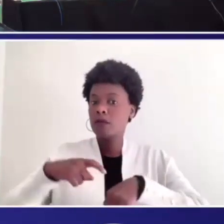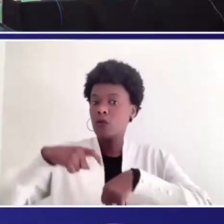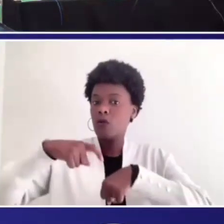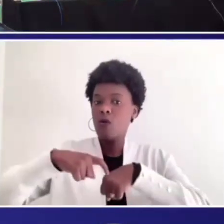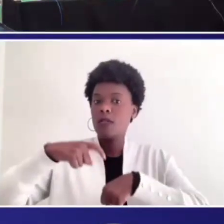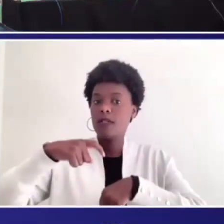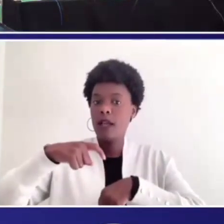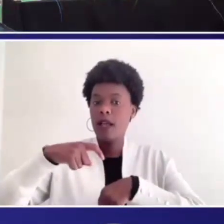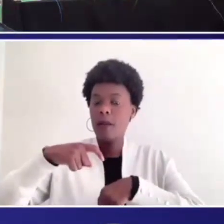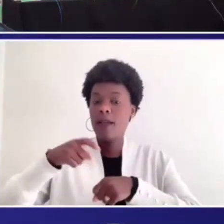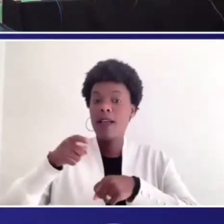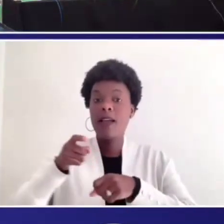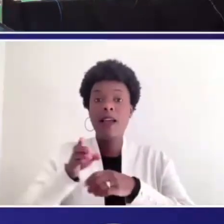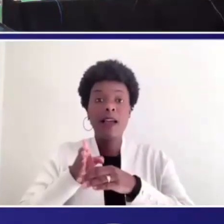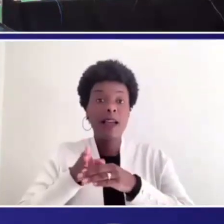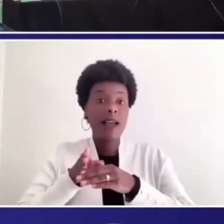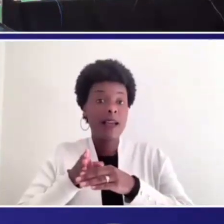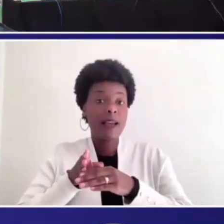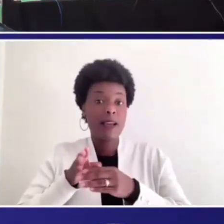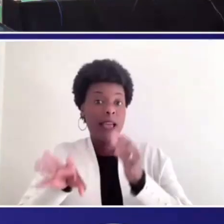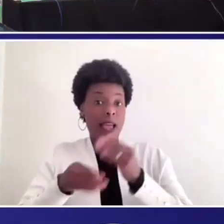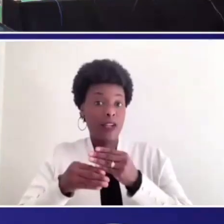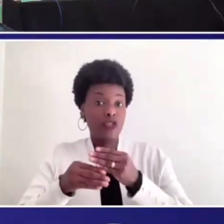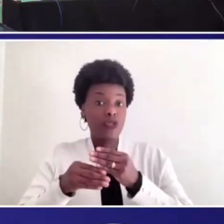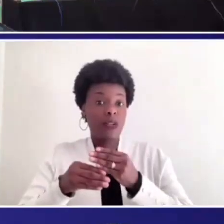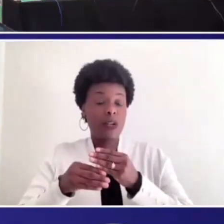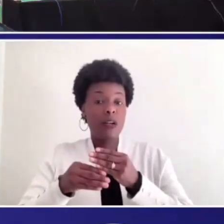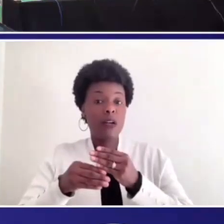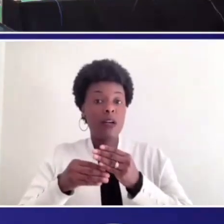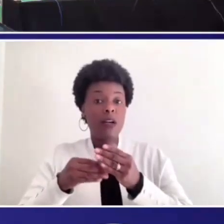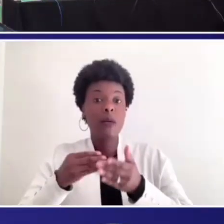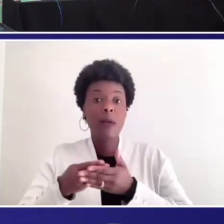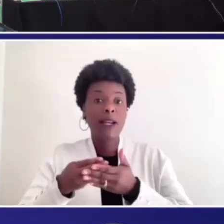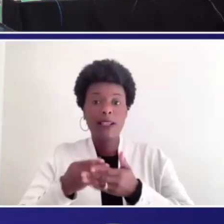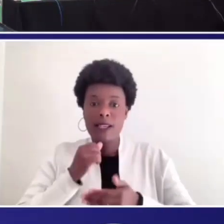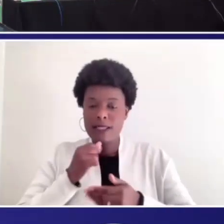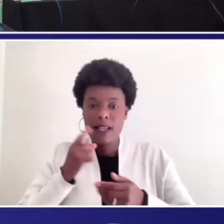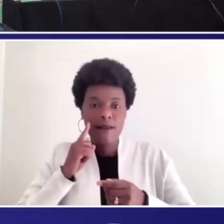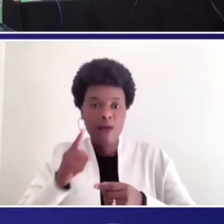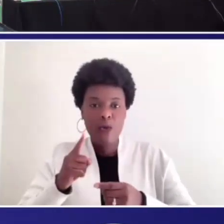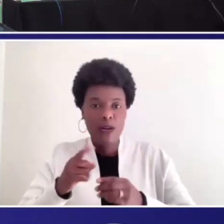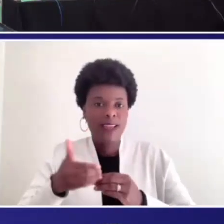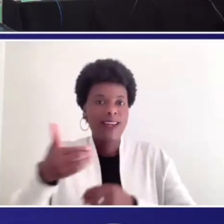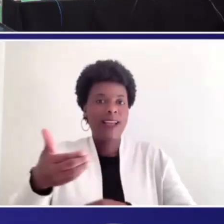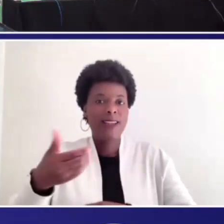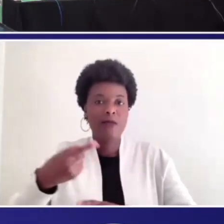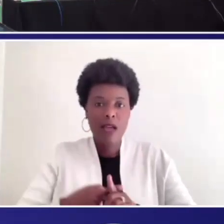Anything extra is not going to go for next a subsequent month because the